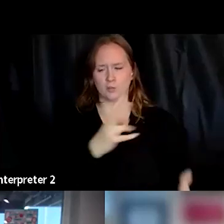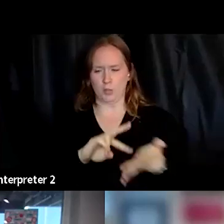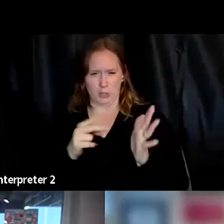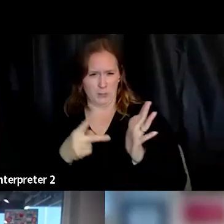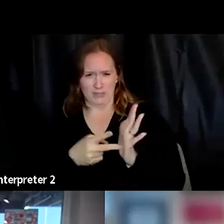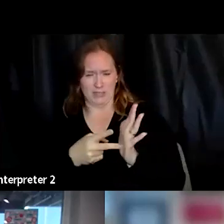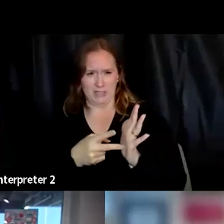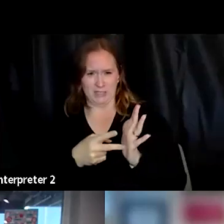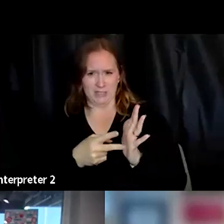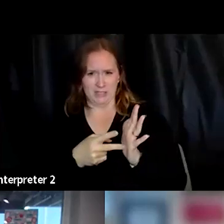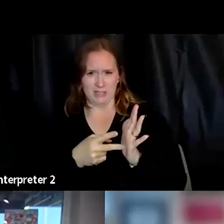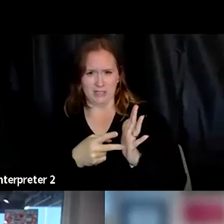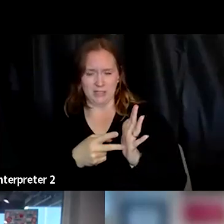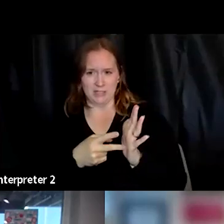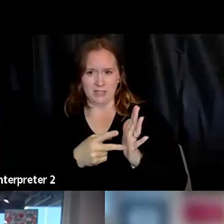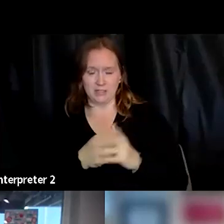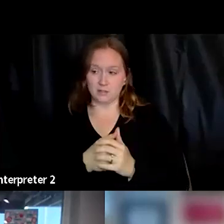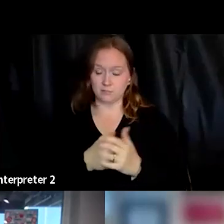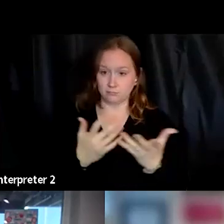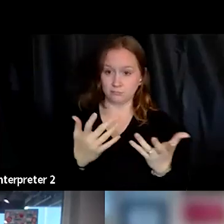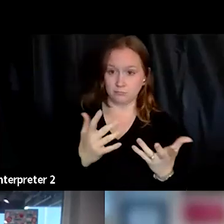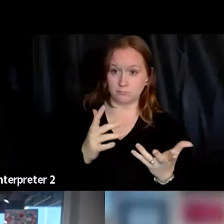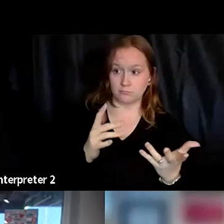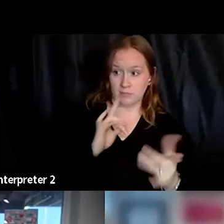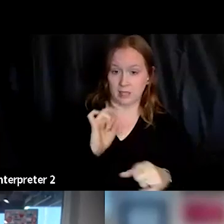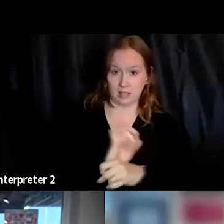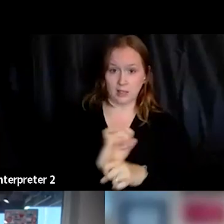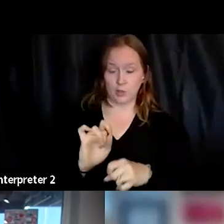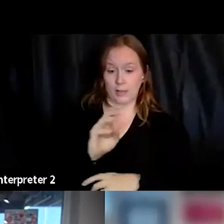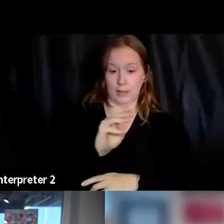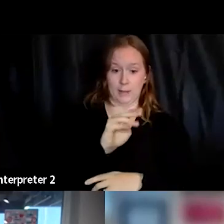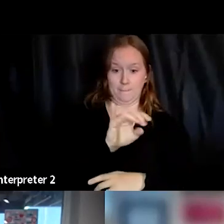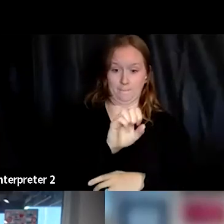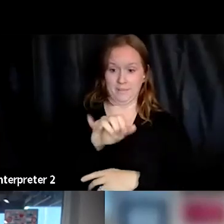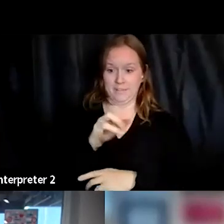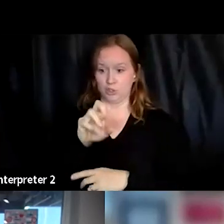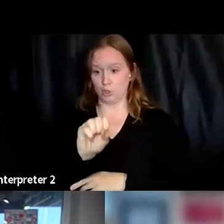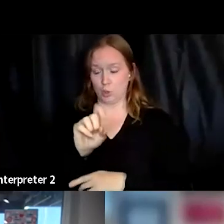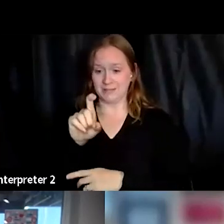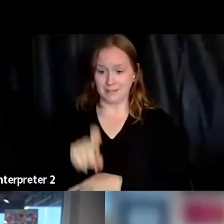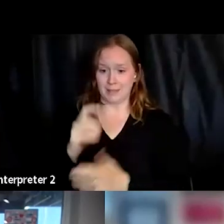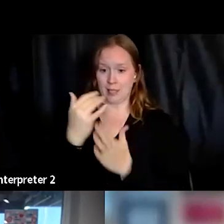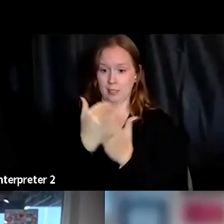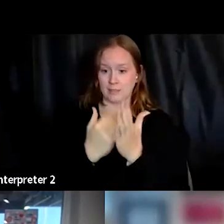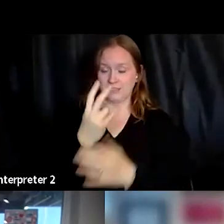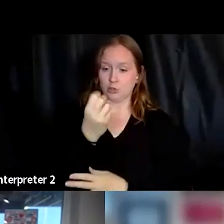Like literally like write Ms. Jones meets listing 12.04, and this goes to the grid rule.